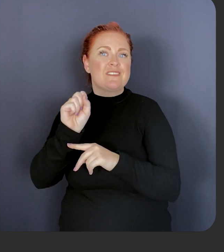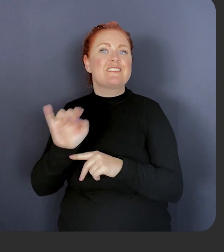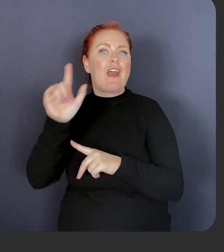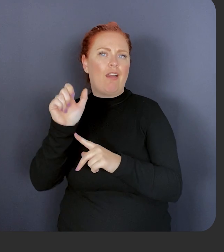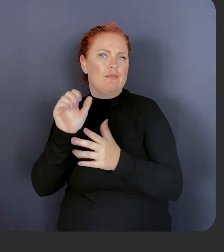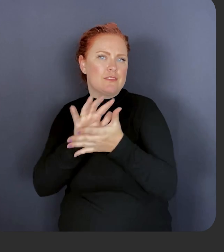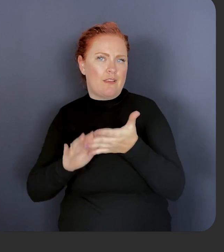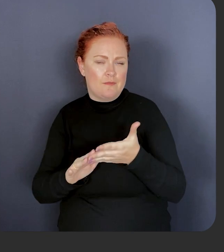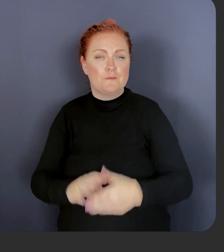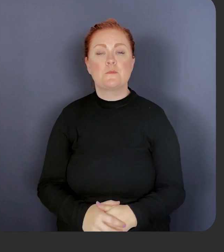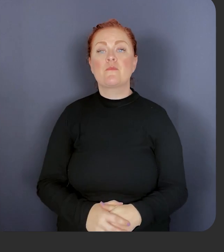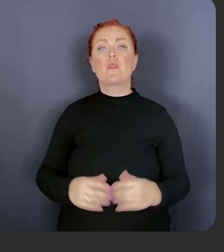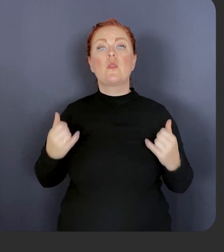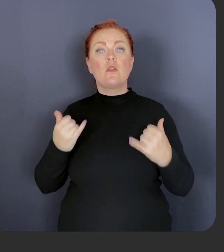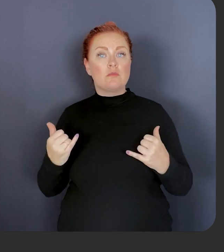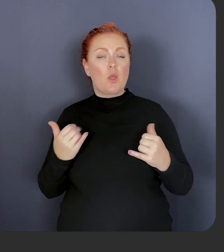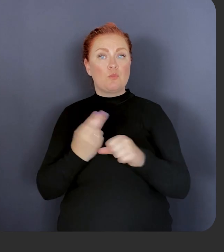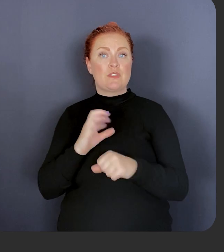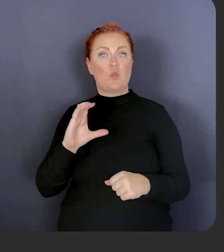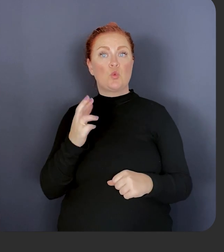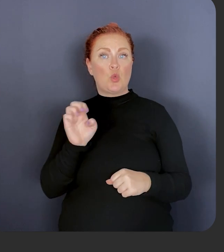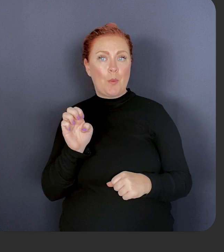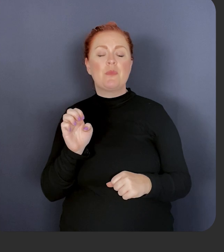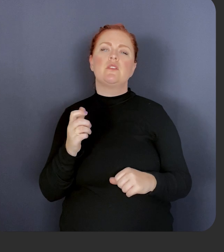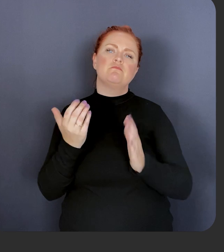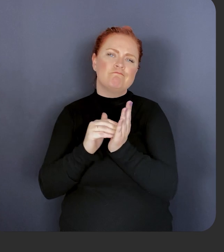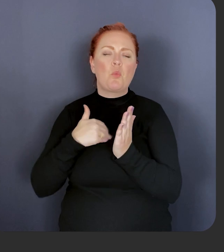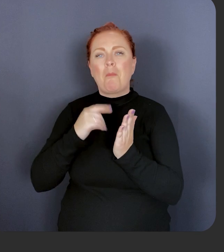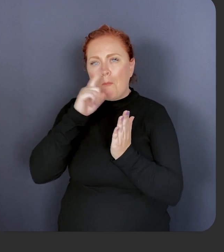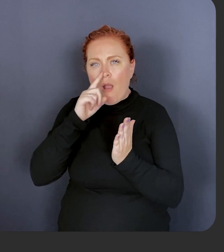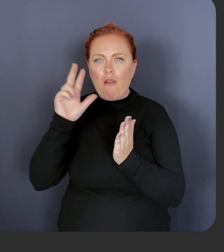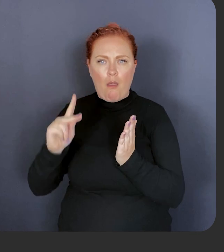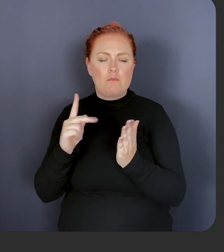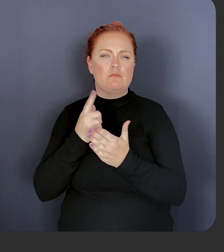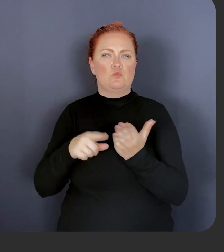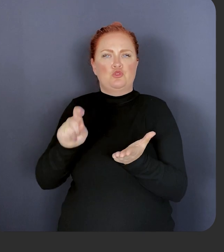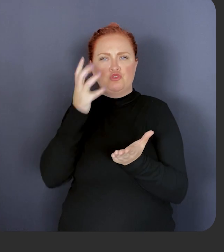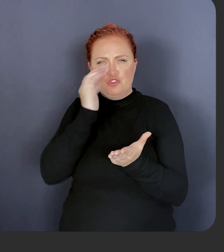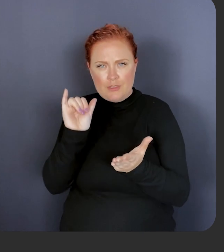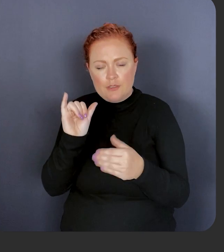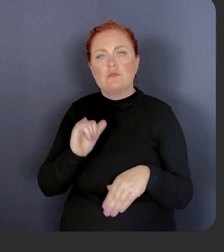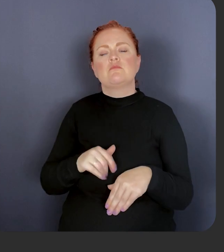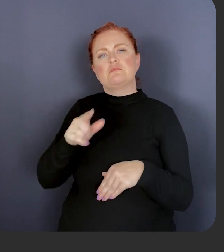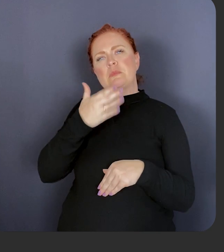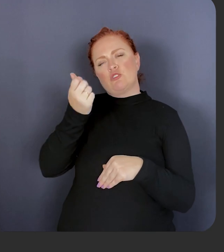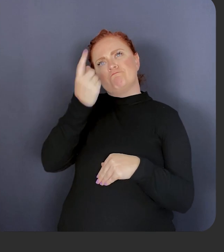So here, since I'm currently in Chrome, I'm going to just mock what this would look like so that you can understand